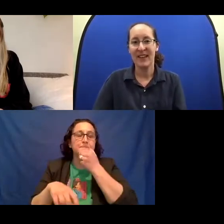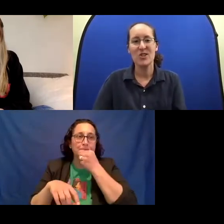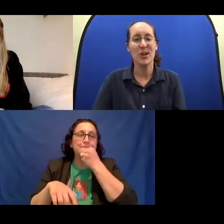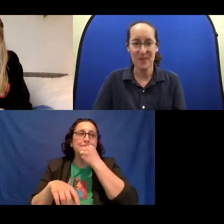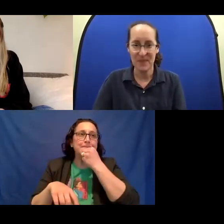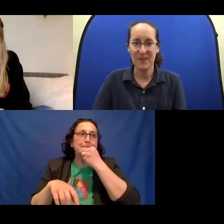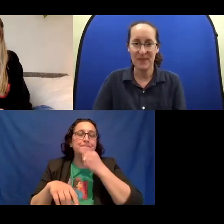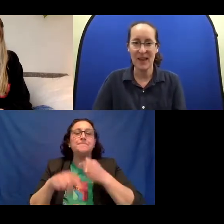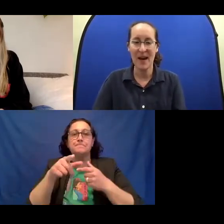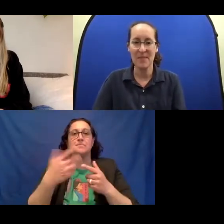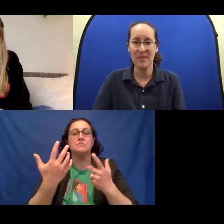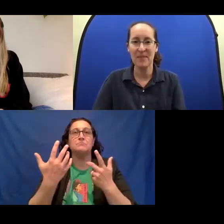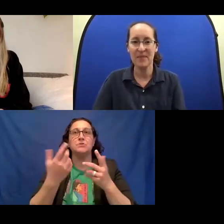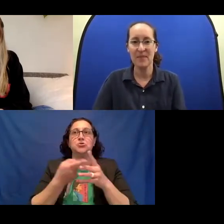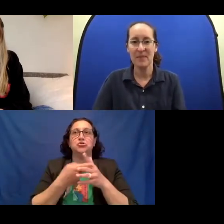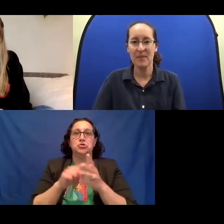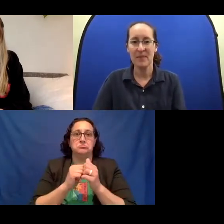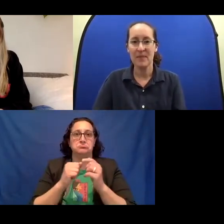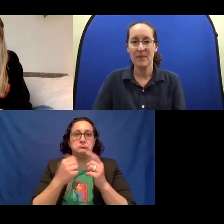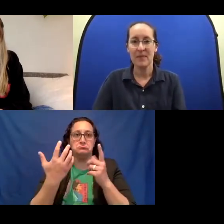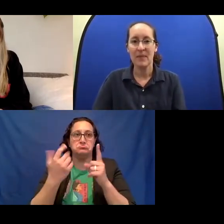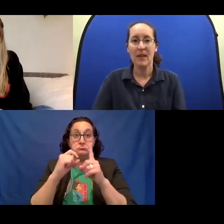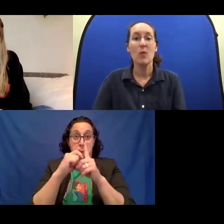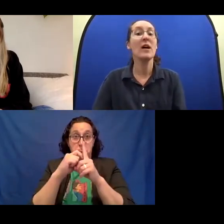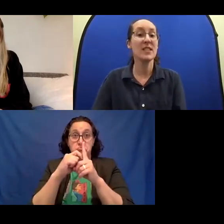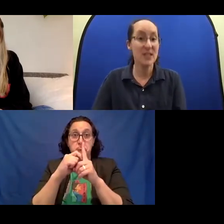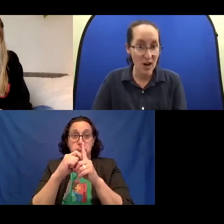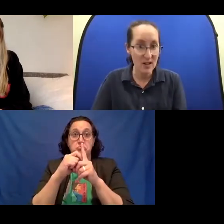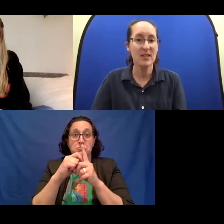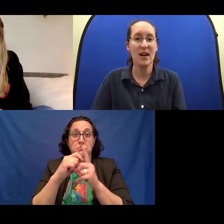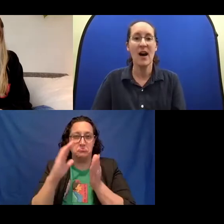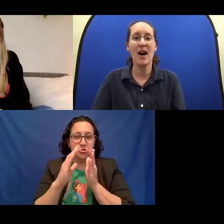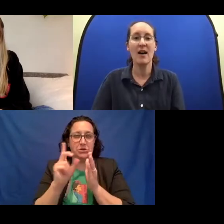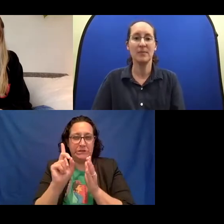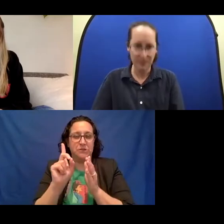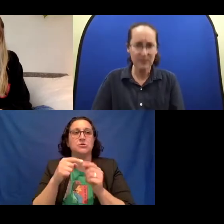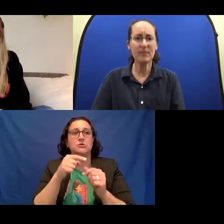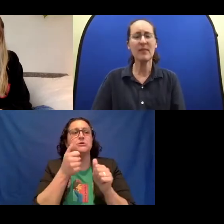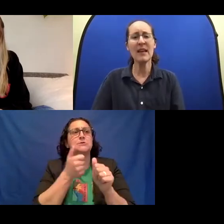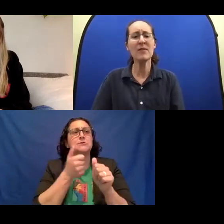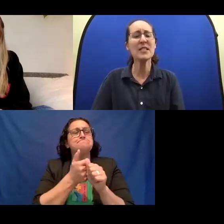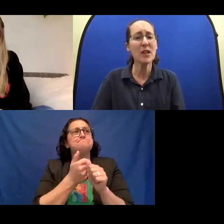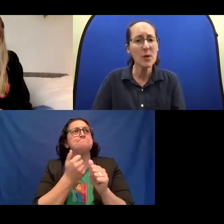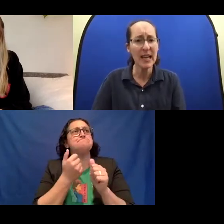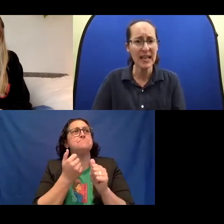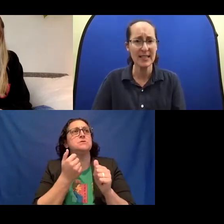Sure, yeah, well to start, if it's a lowercase d,